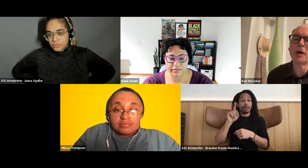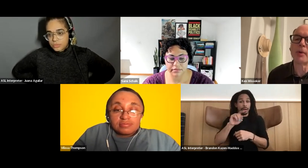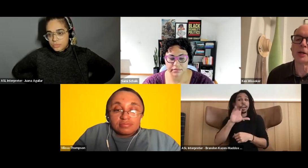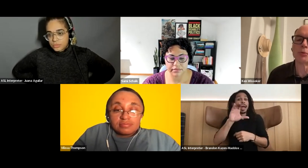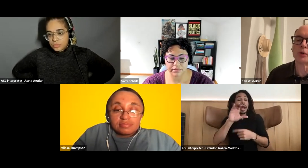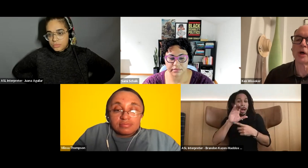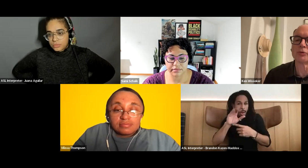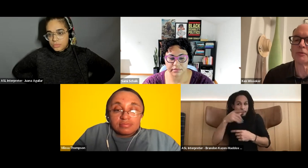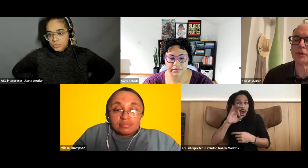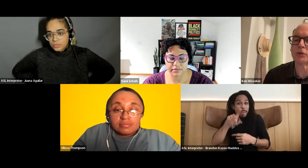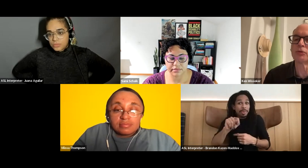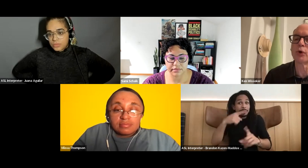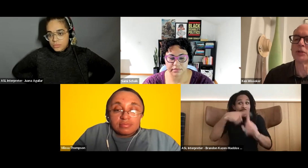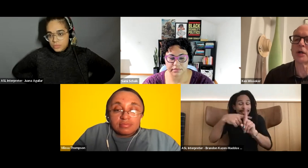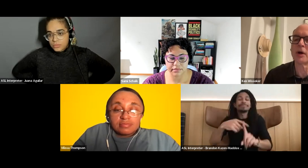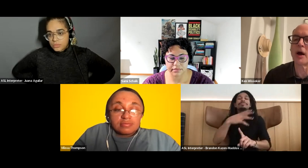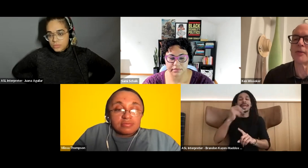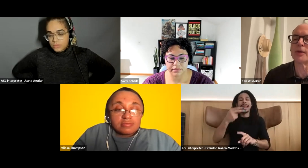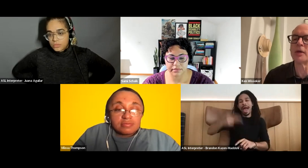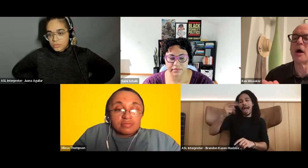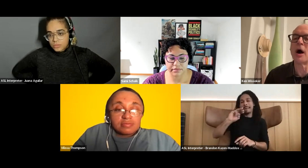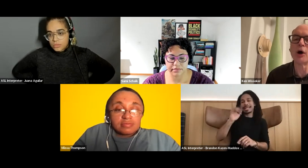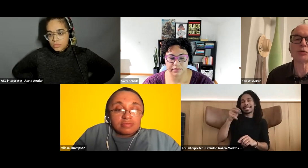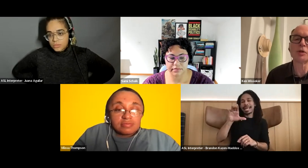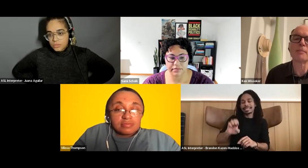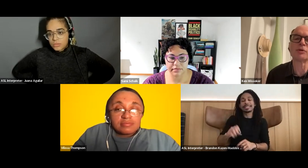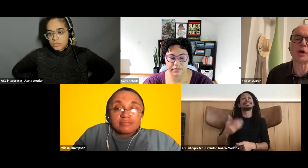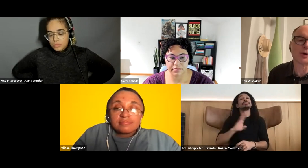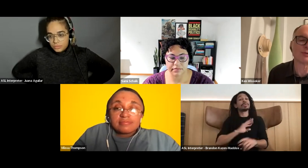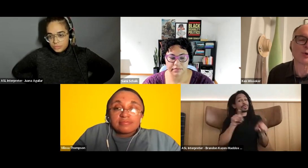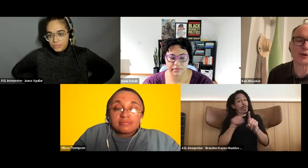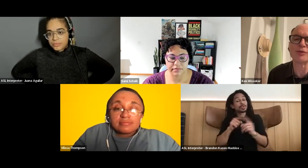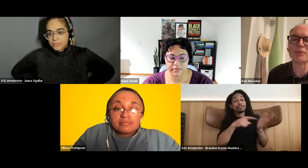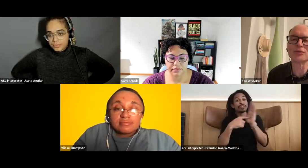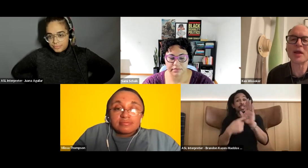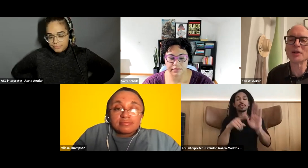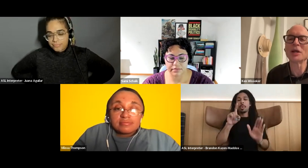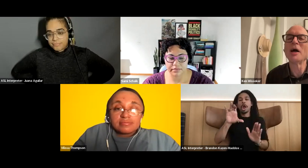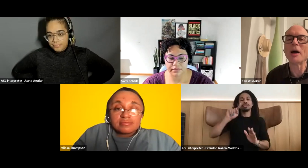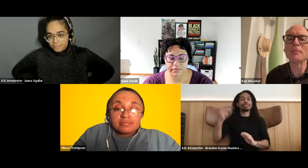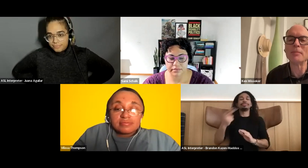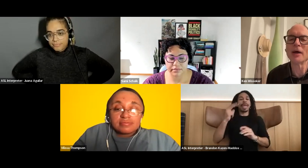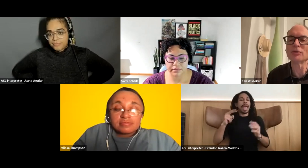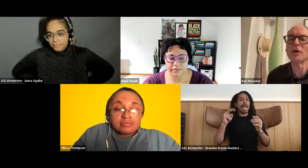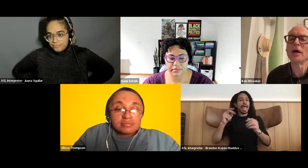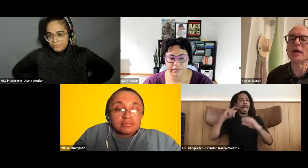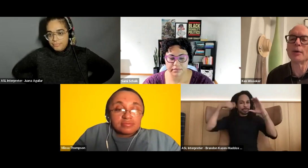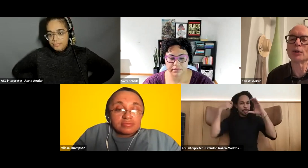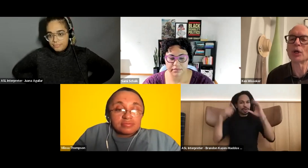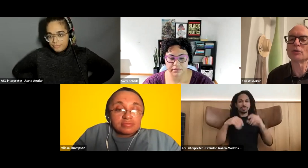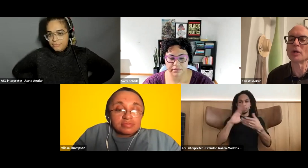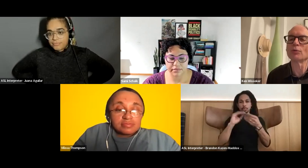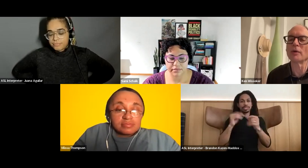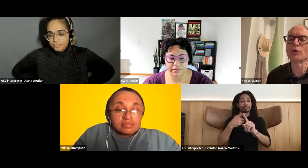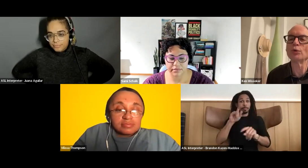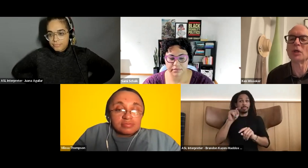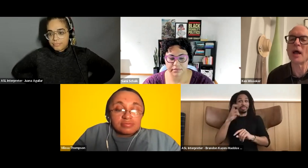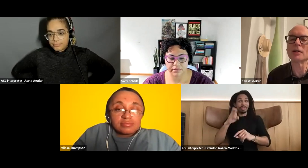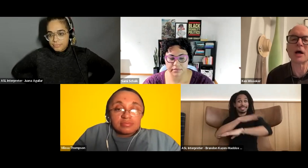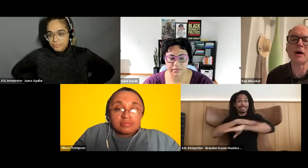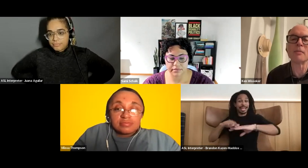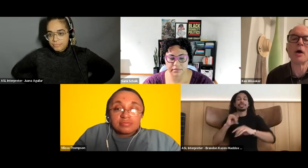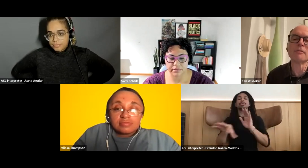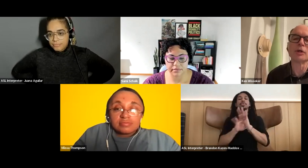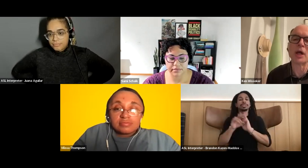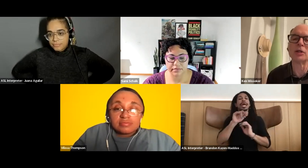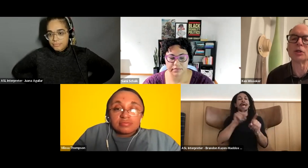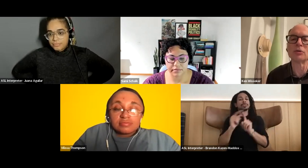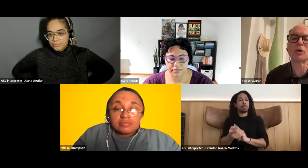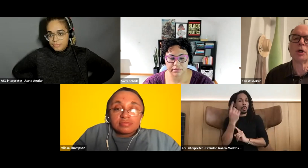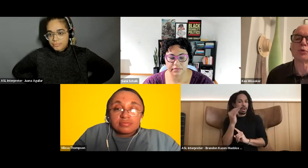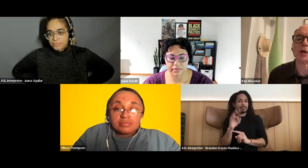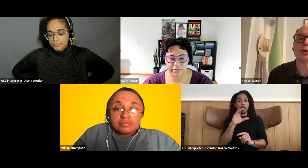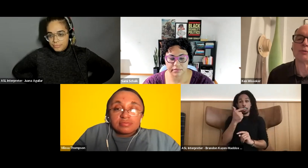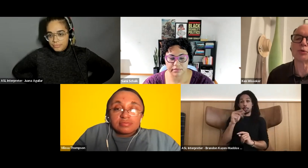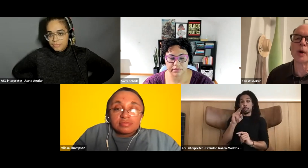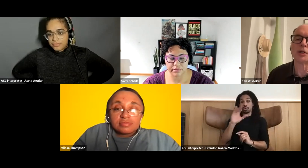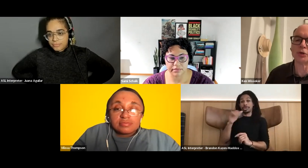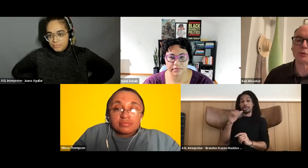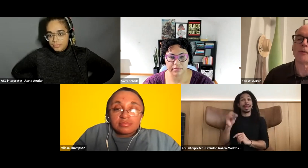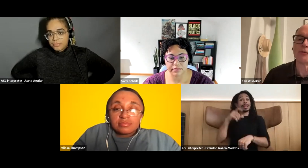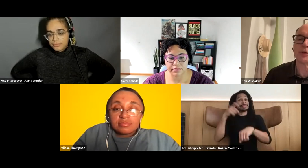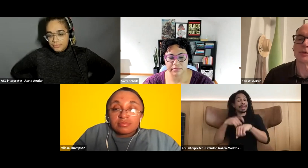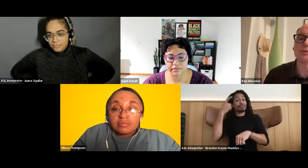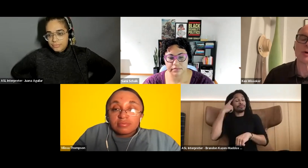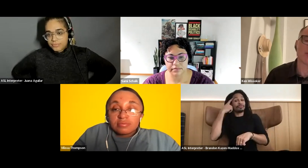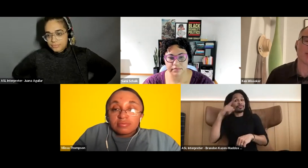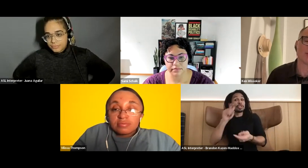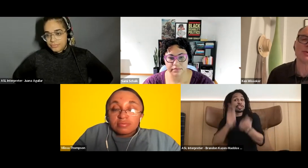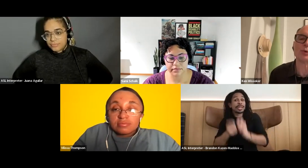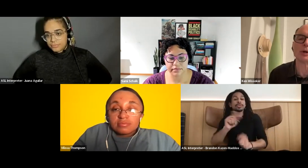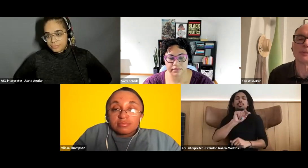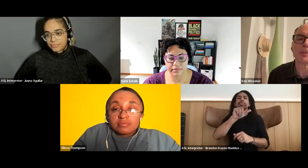Ken Wissoker: Brandon was also a featured storyteller on the a hundredth episode of stories from the stage on PBS, and they were chosen as one of Gucci and time for changes 22 for 22 visions for a Feminist future.